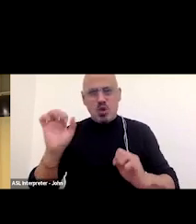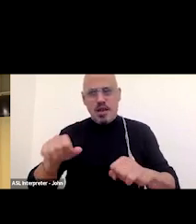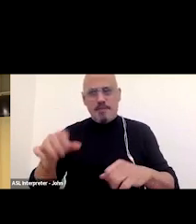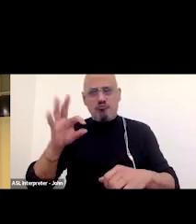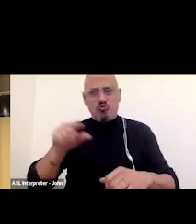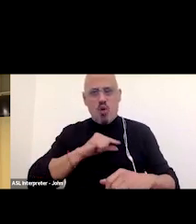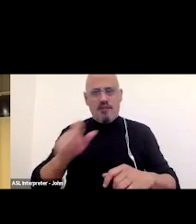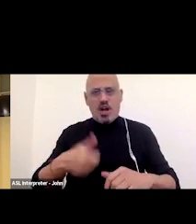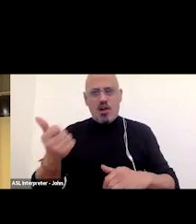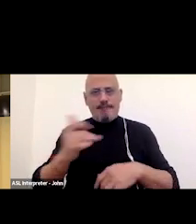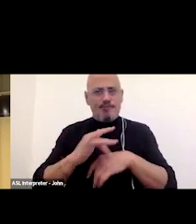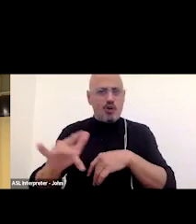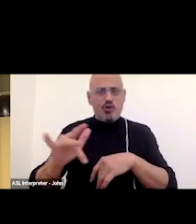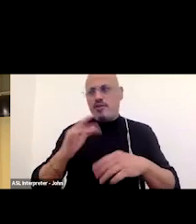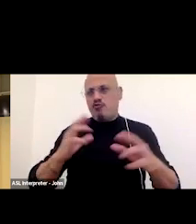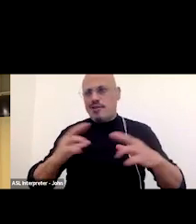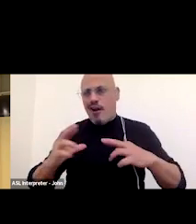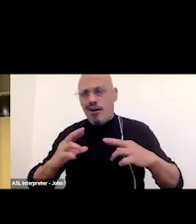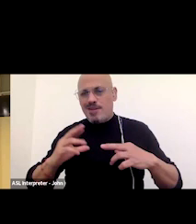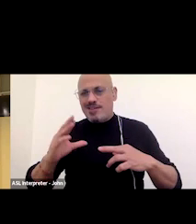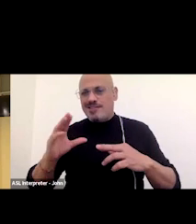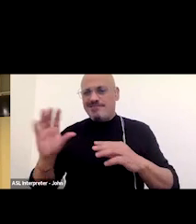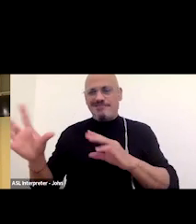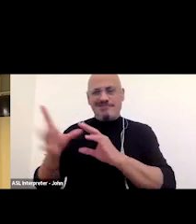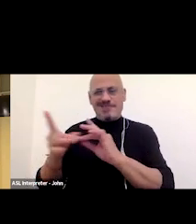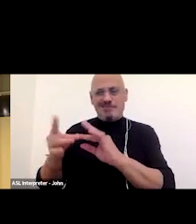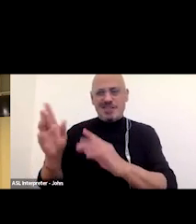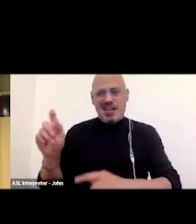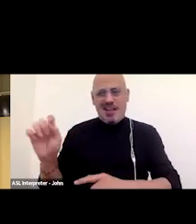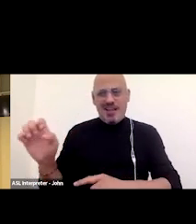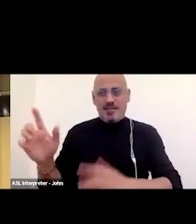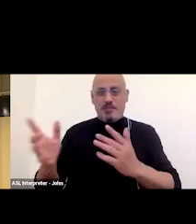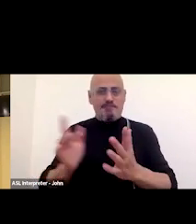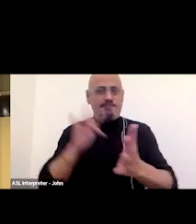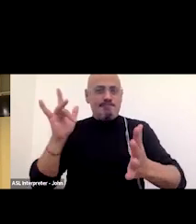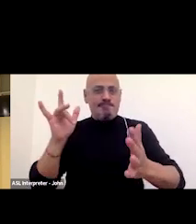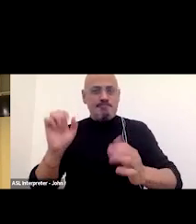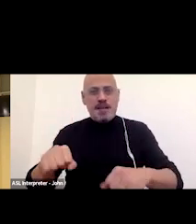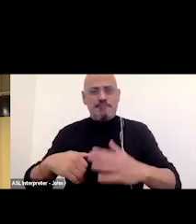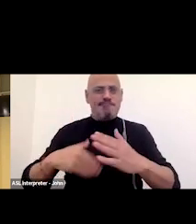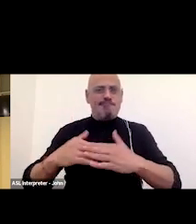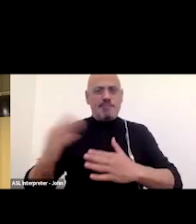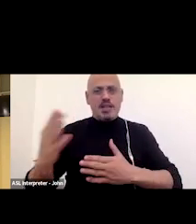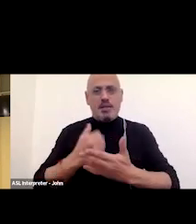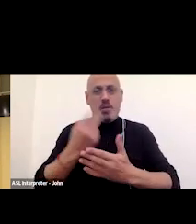for early retirement, like Kate said, where they may maximize their income through both of those benefits,